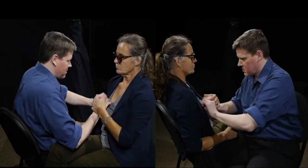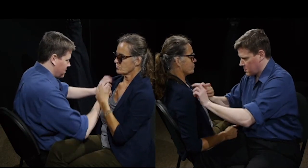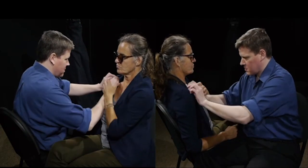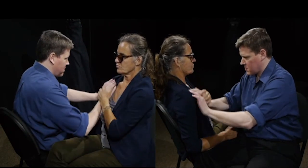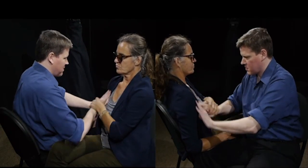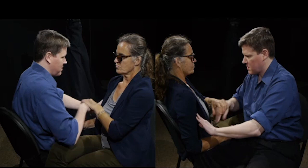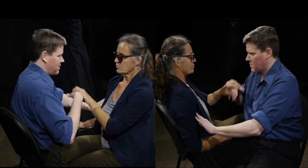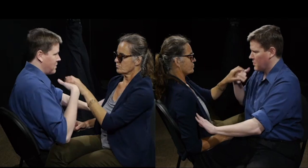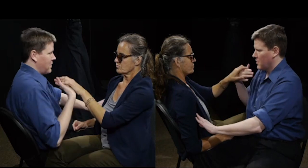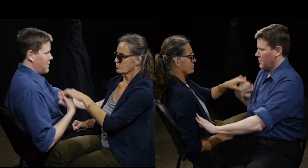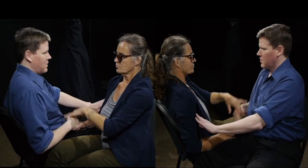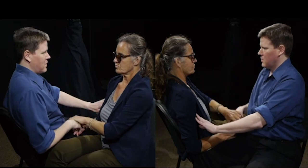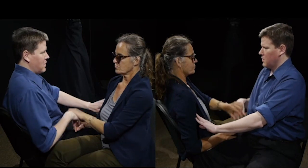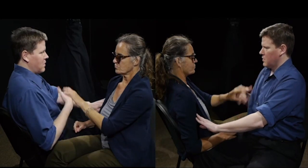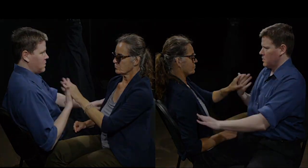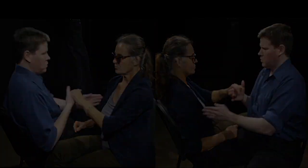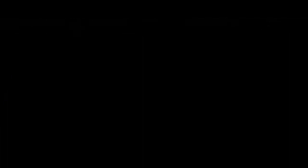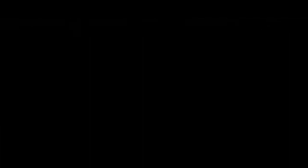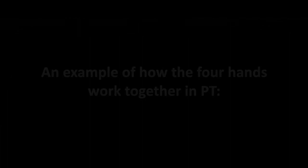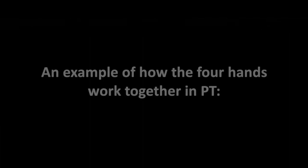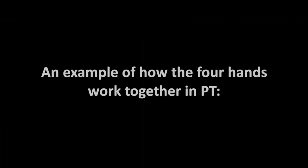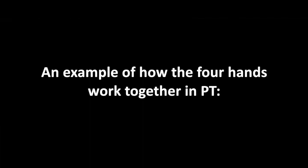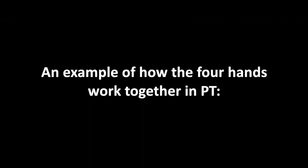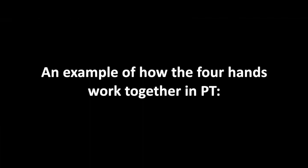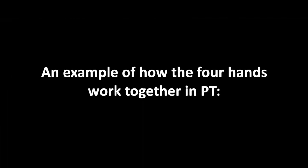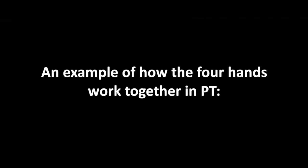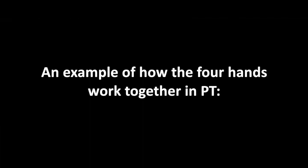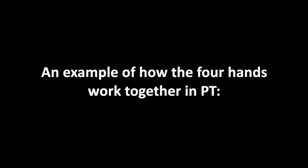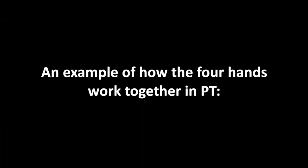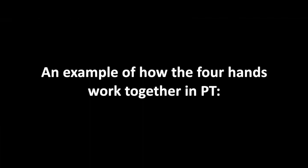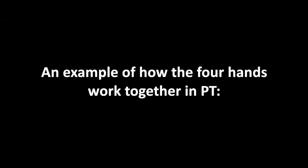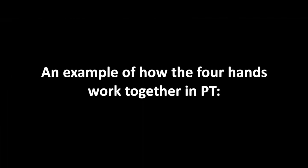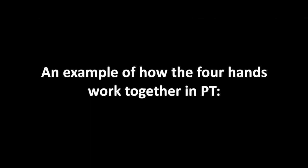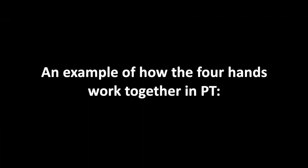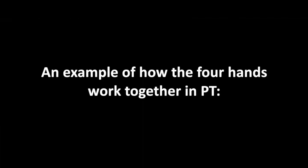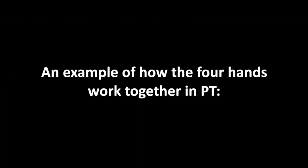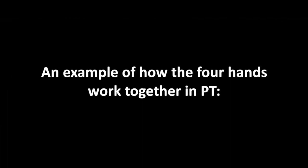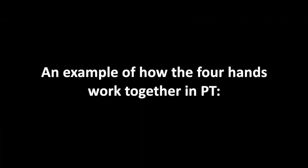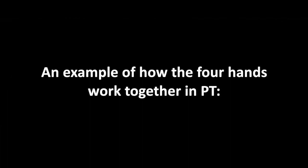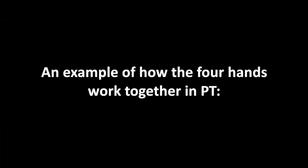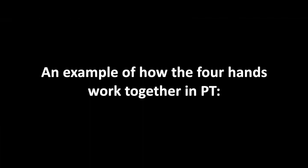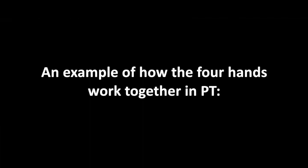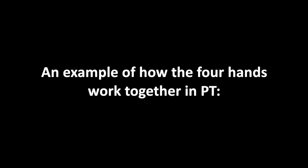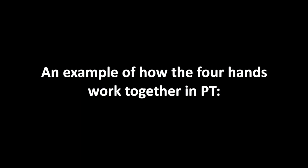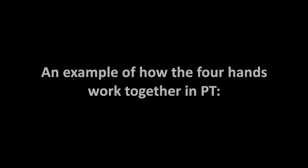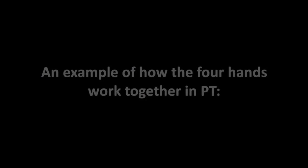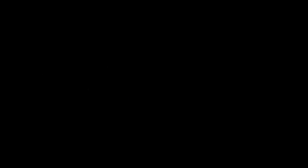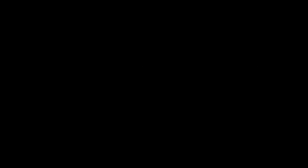Again, there are constraints on how the hands work together to produce linguistic expressions. [Narrator] An example of how the four hands work together in PT.